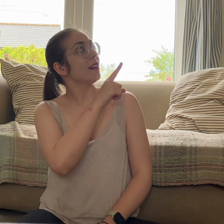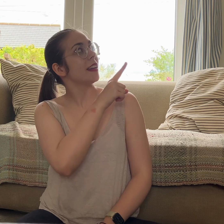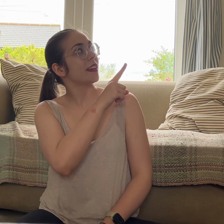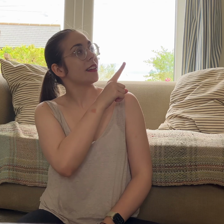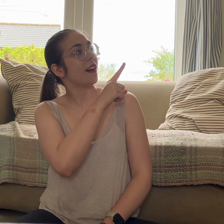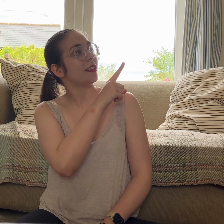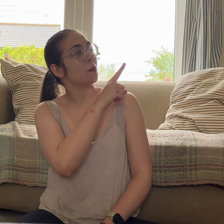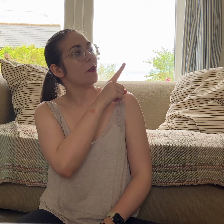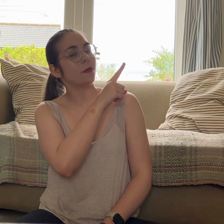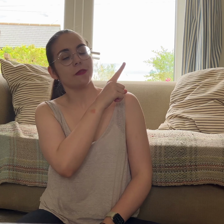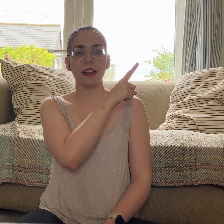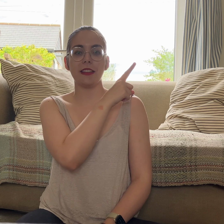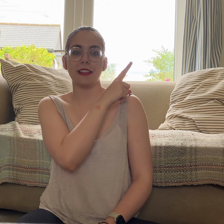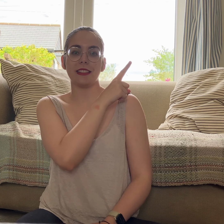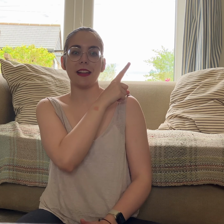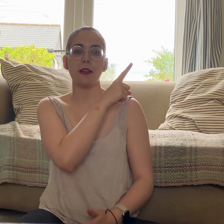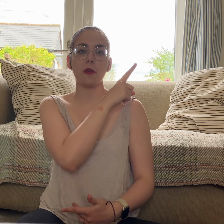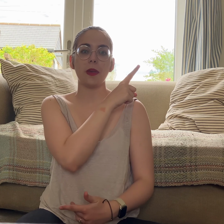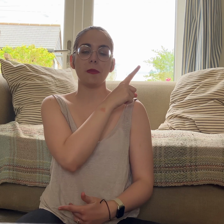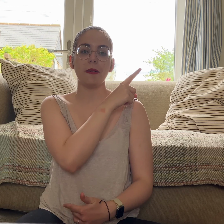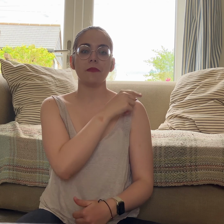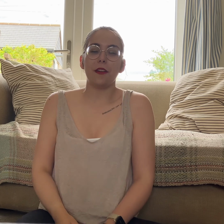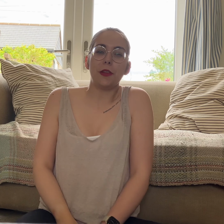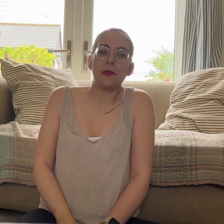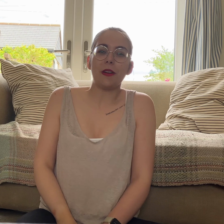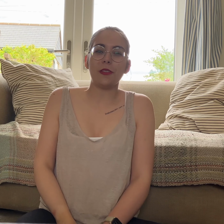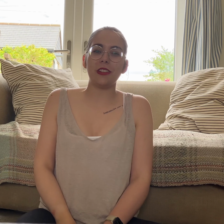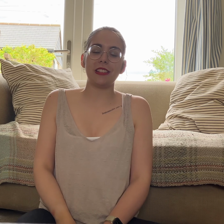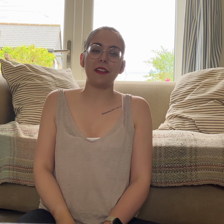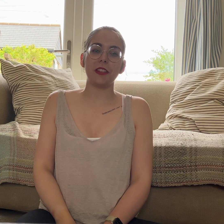click at the card above and you can sign along with me. If you record yourself doing